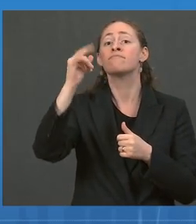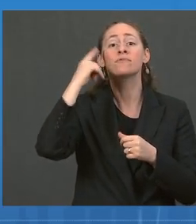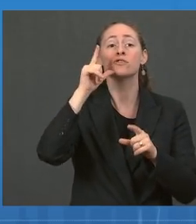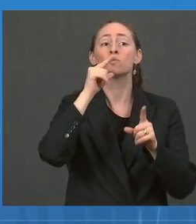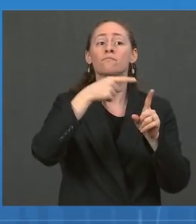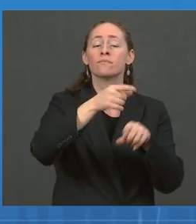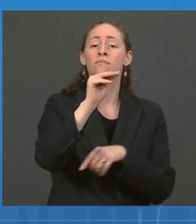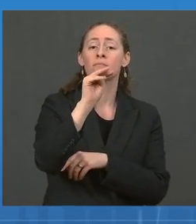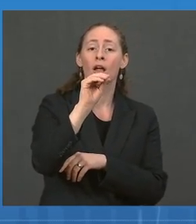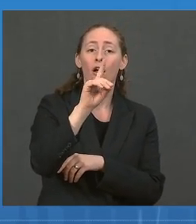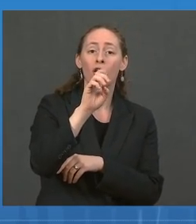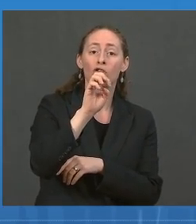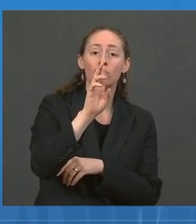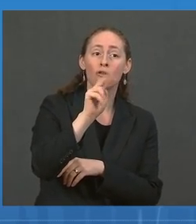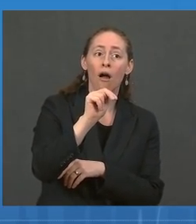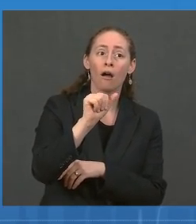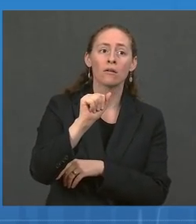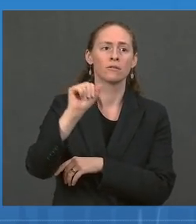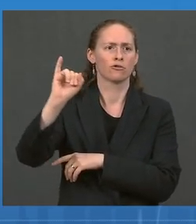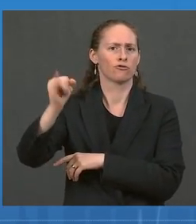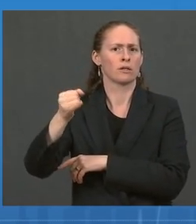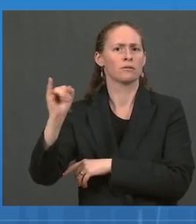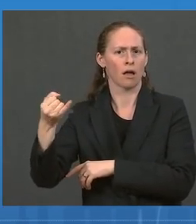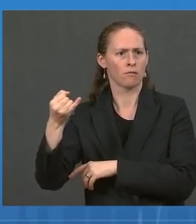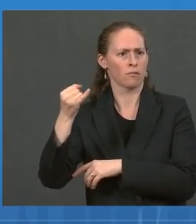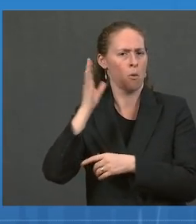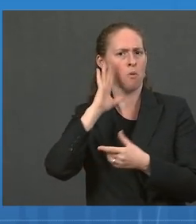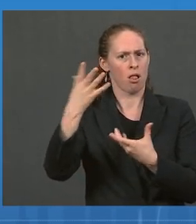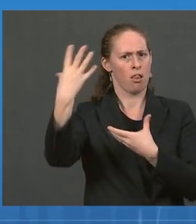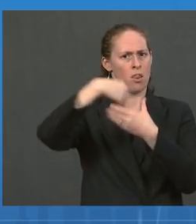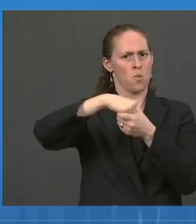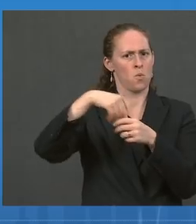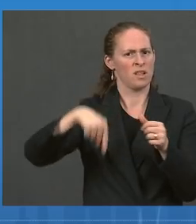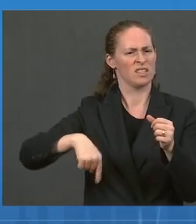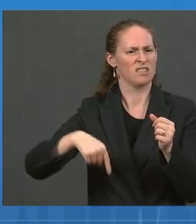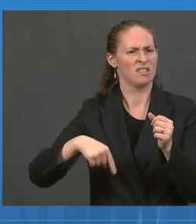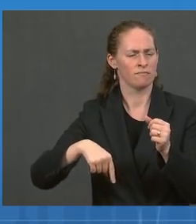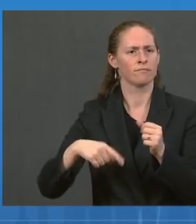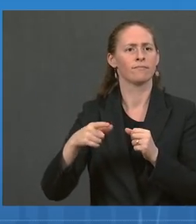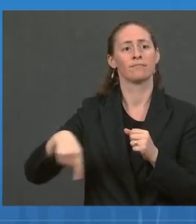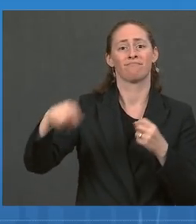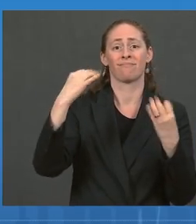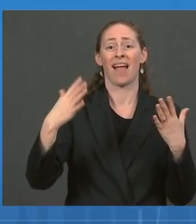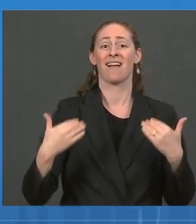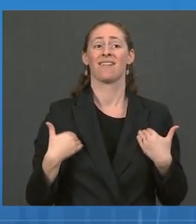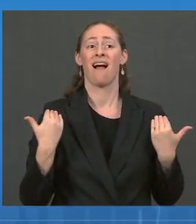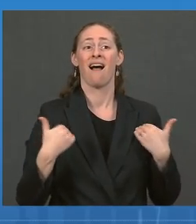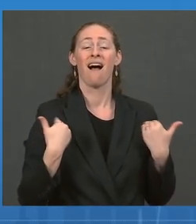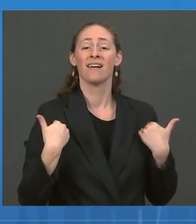as their primary vaccine and also those younger Americans who are not currently eligible for a booster dose.